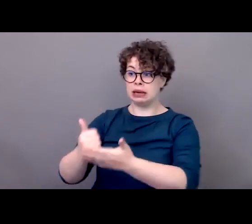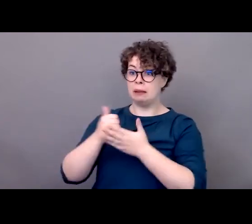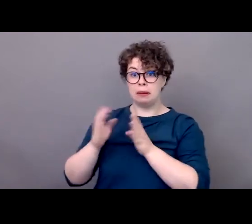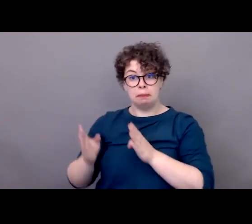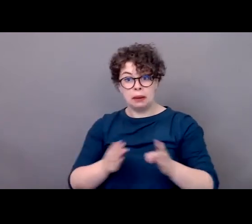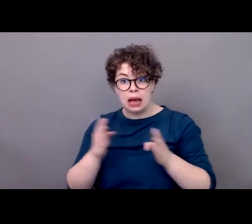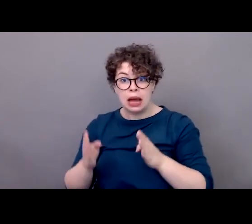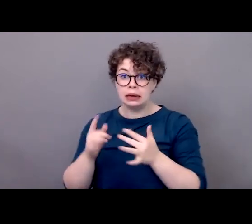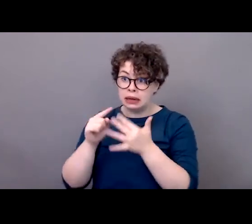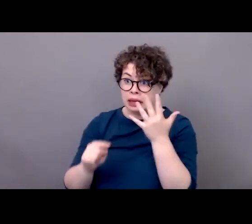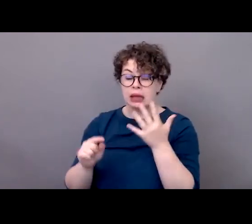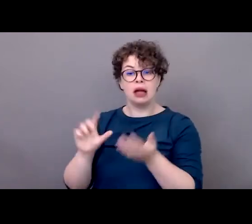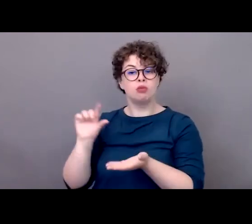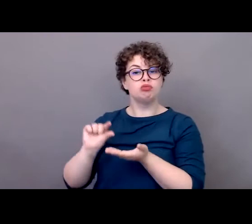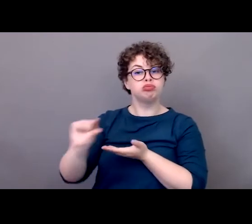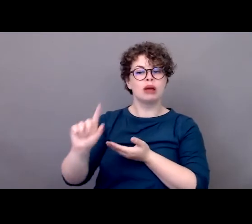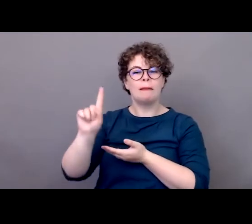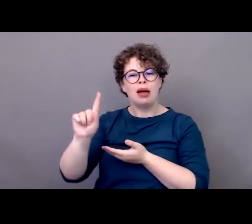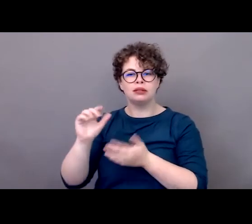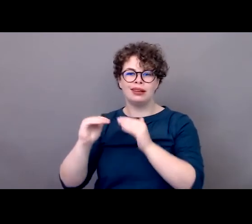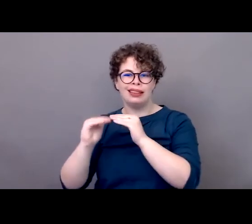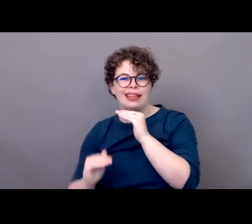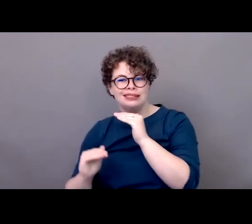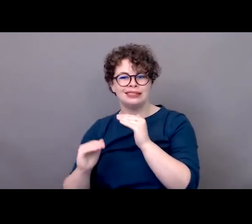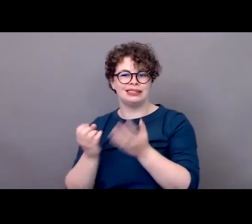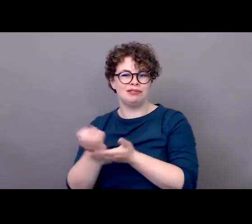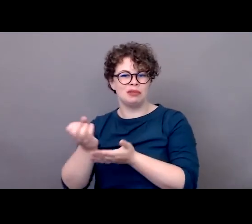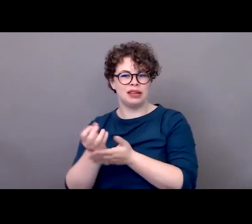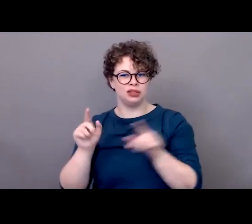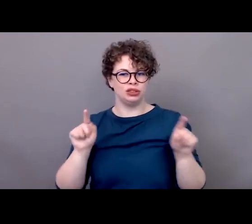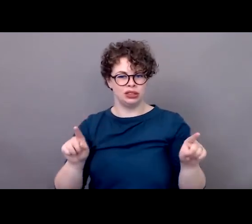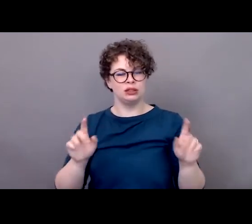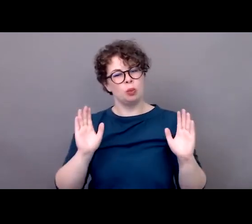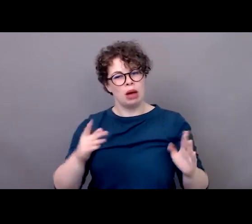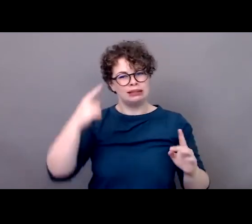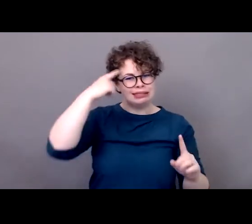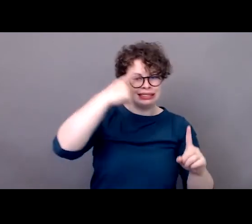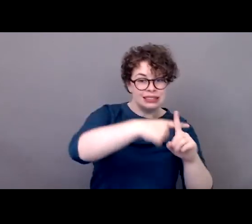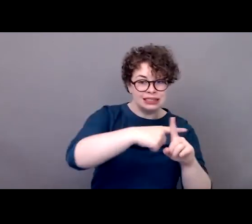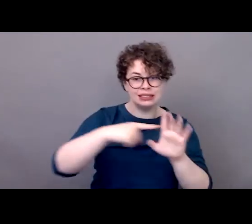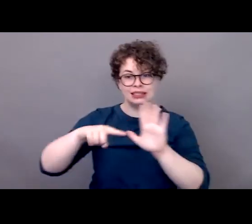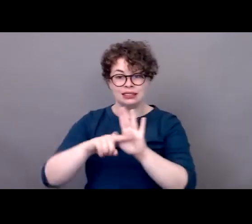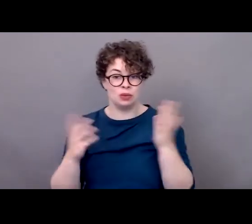and evaluation. And across all of this, we need to think about quality of the data. We need to make